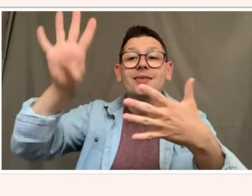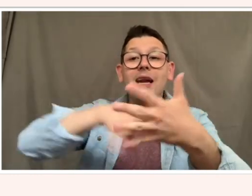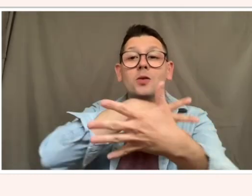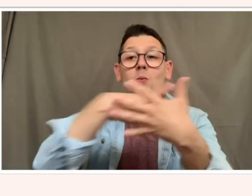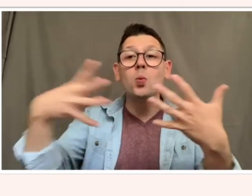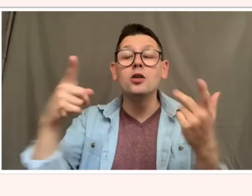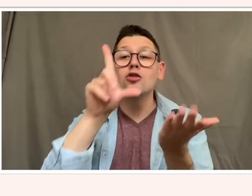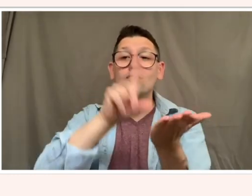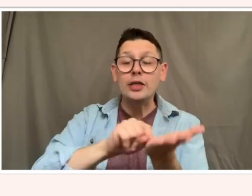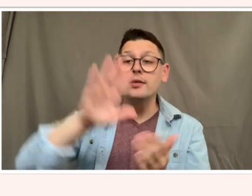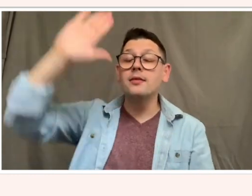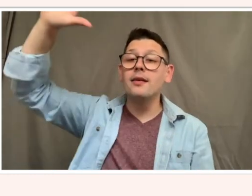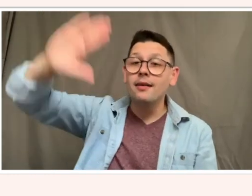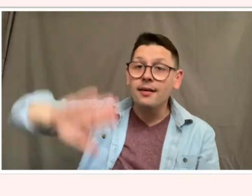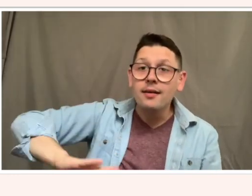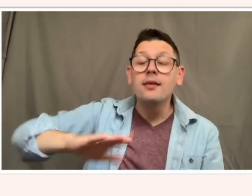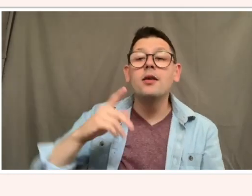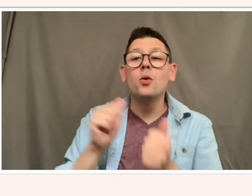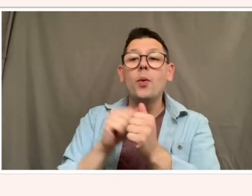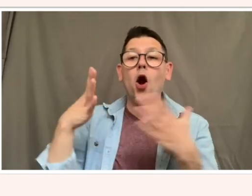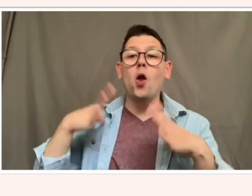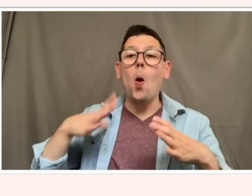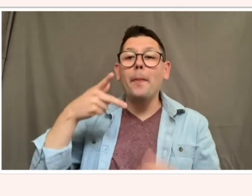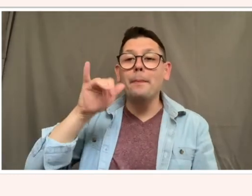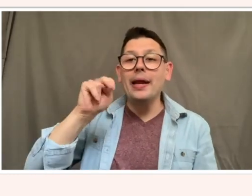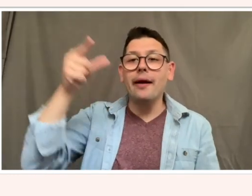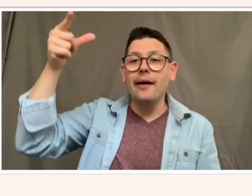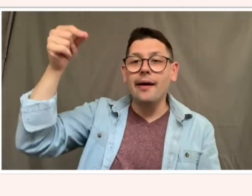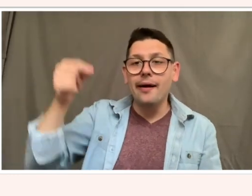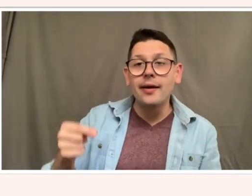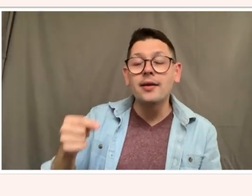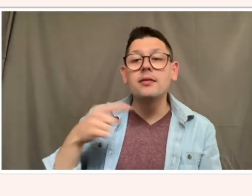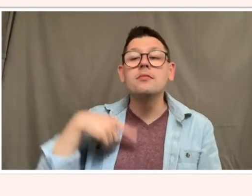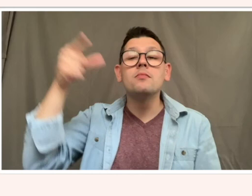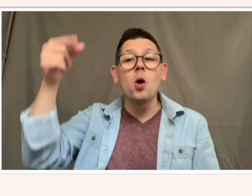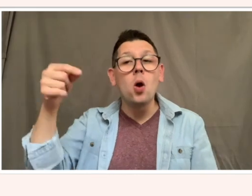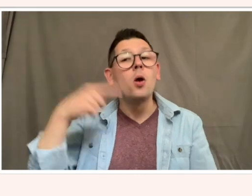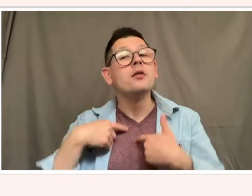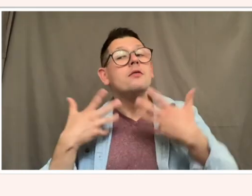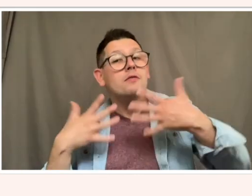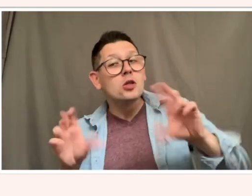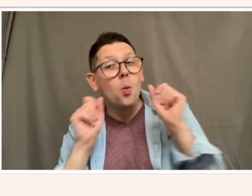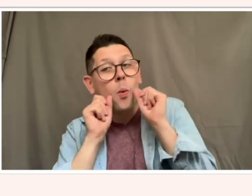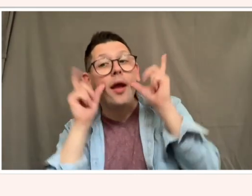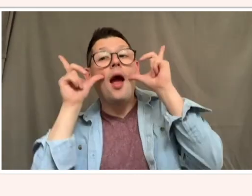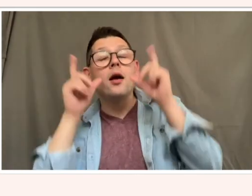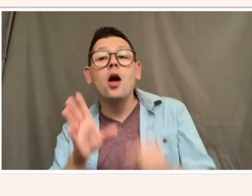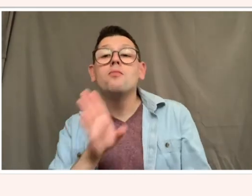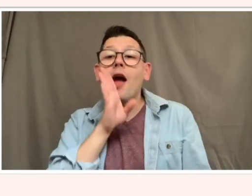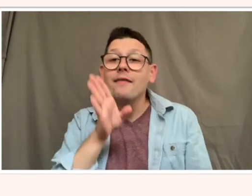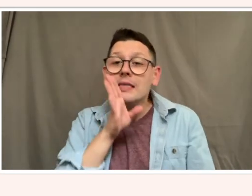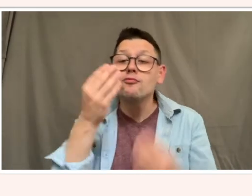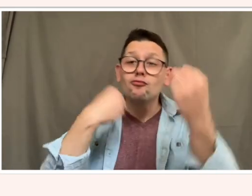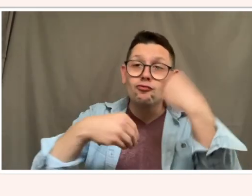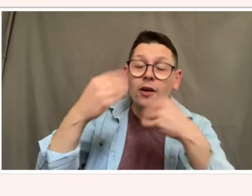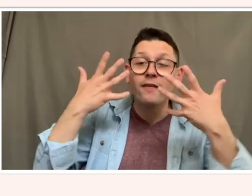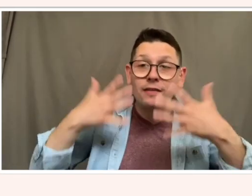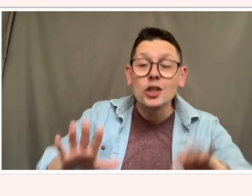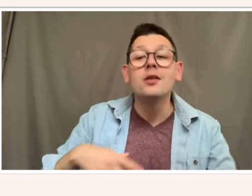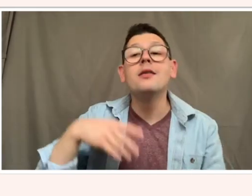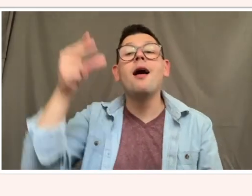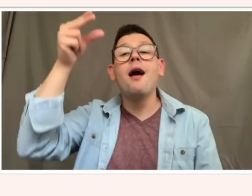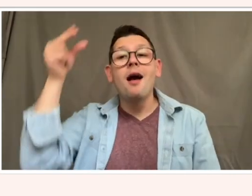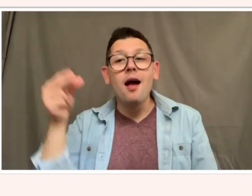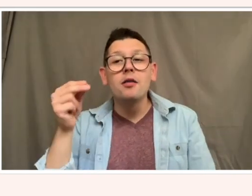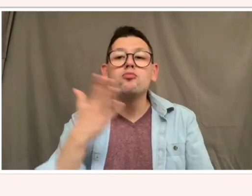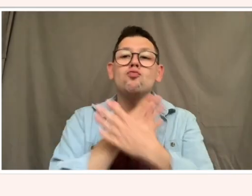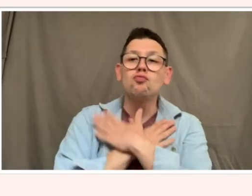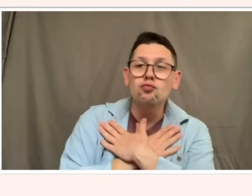We've also created some visual printouts that can be used with clothespins, like a schedule so